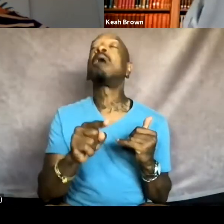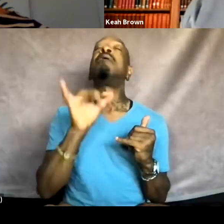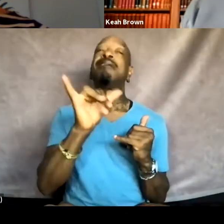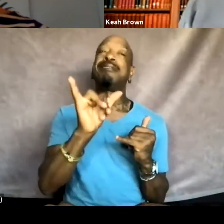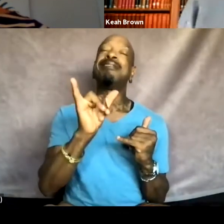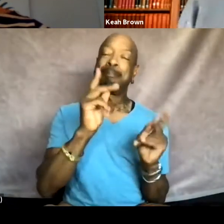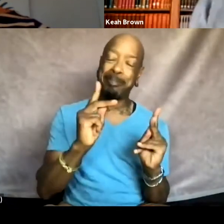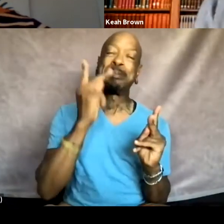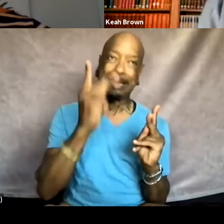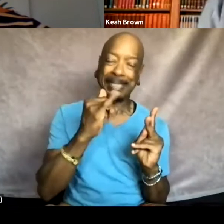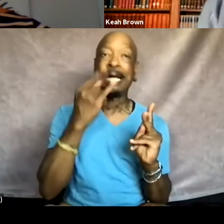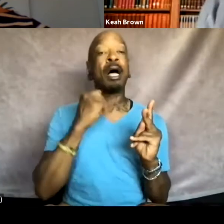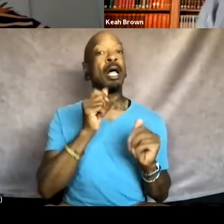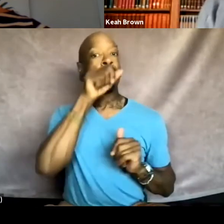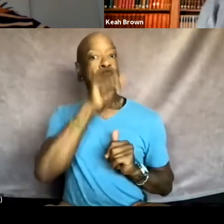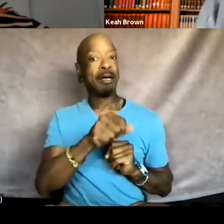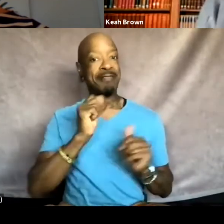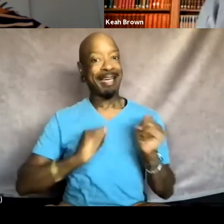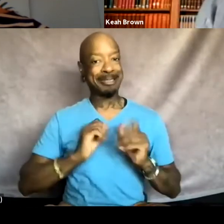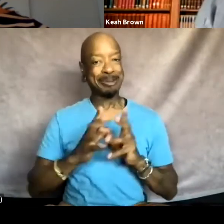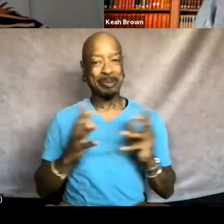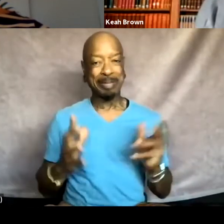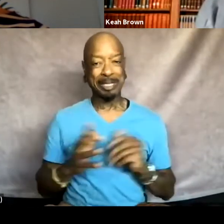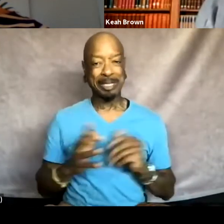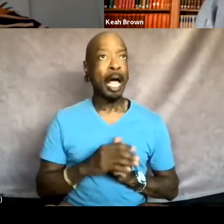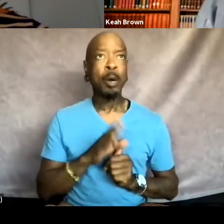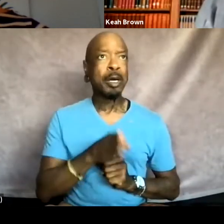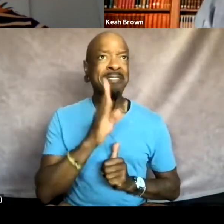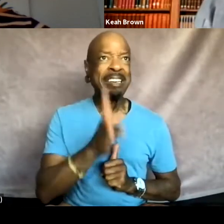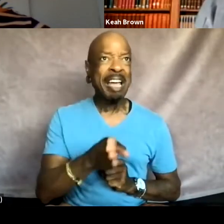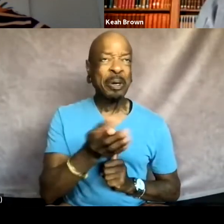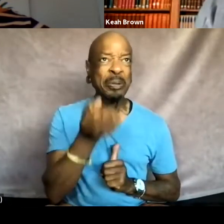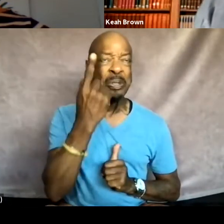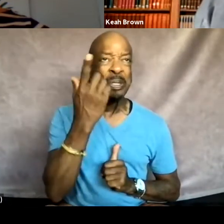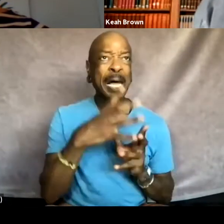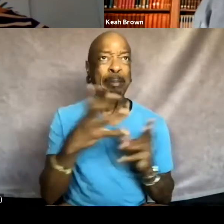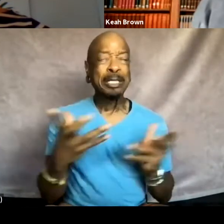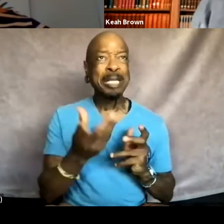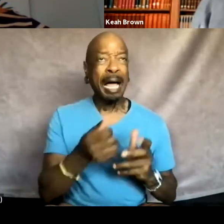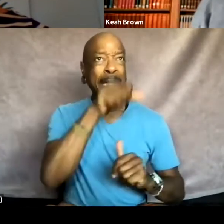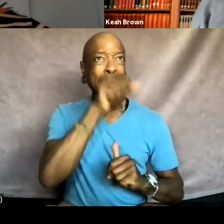would have never realized how much I love it without having this you know terrible pandemic.